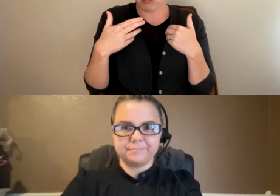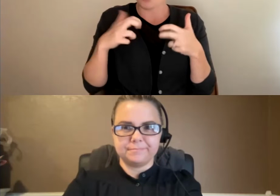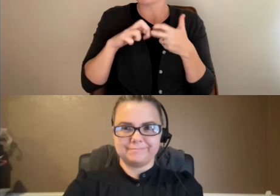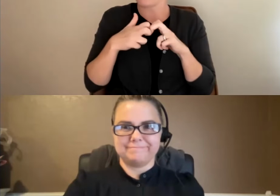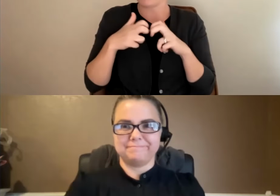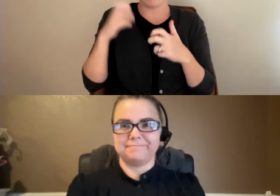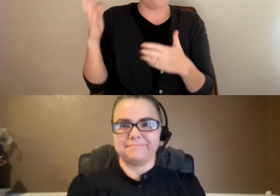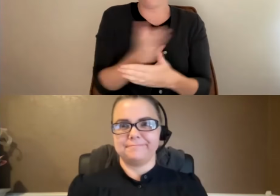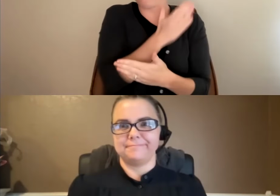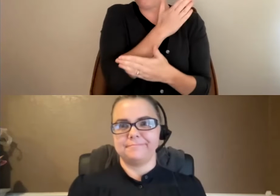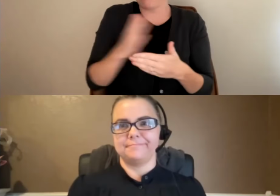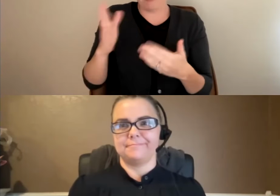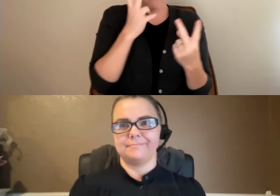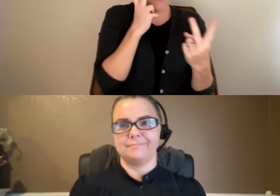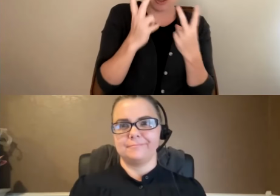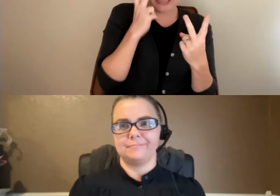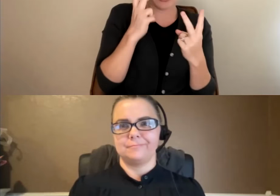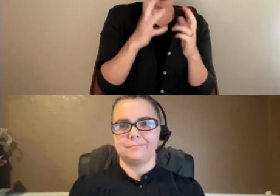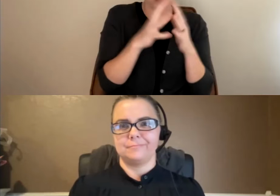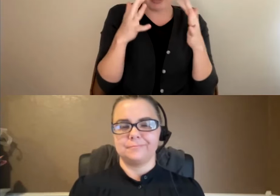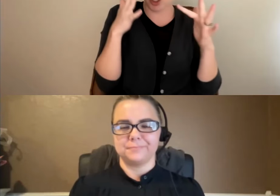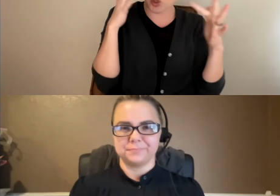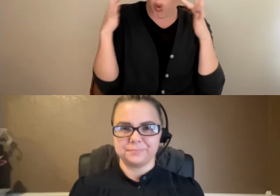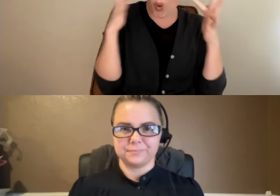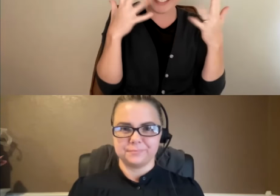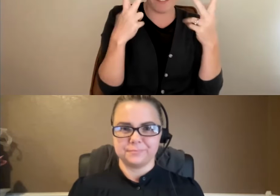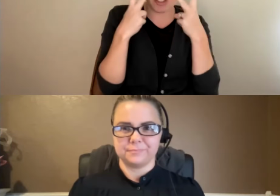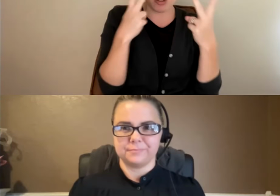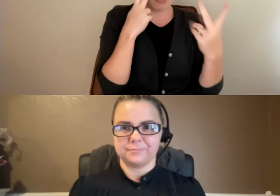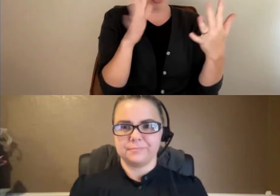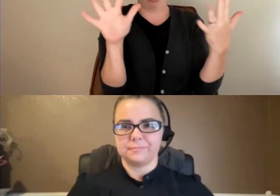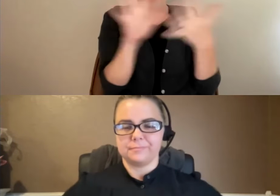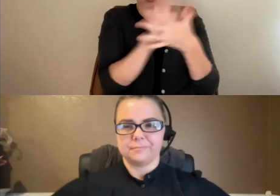So with visualizations, too much noise, the folks are doing data art when they should